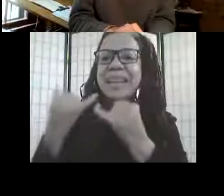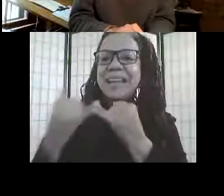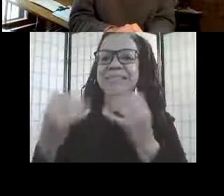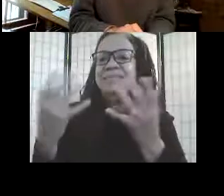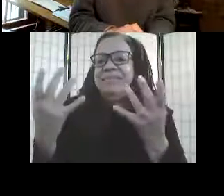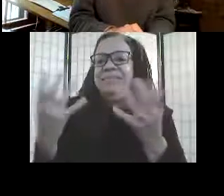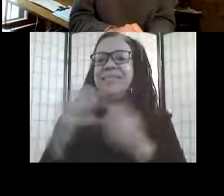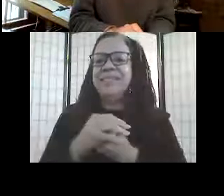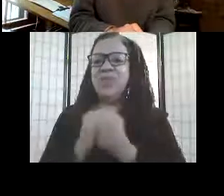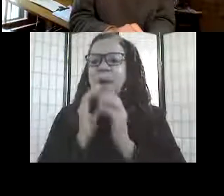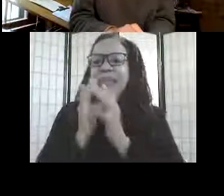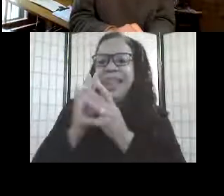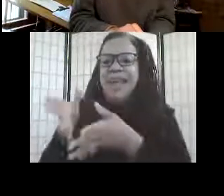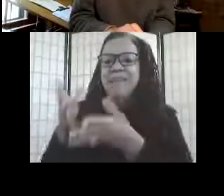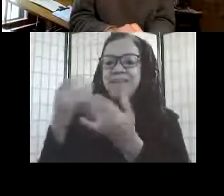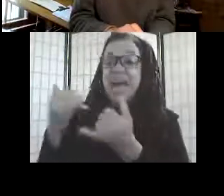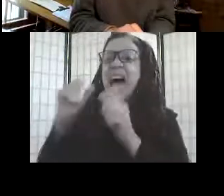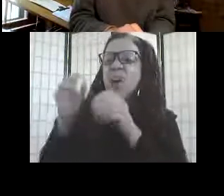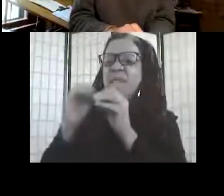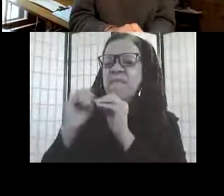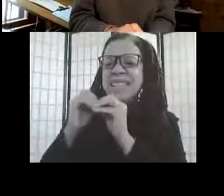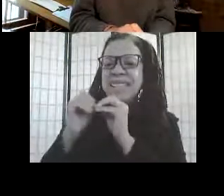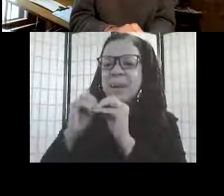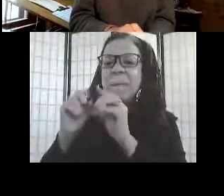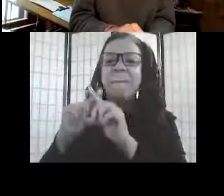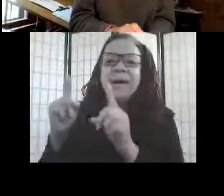it for now. And I could fix it, but it's also, I think, it--